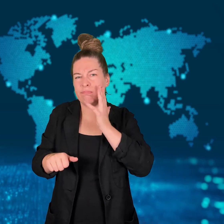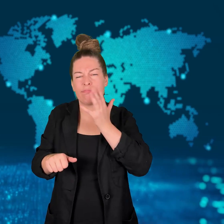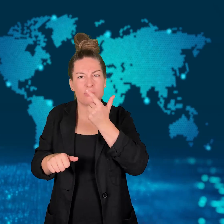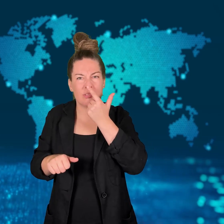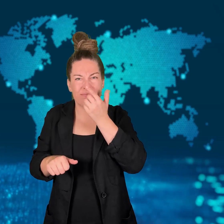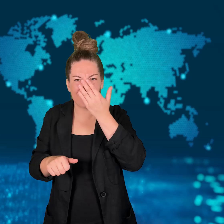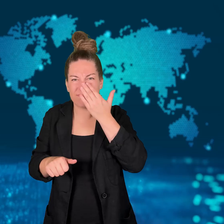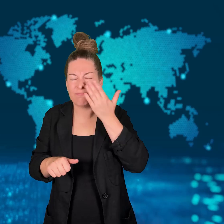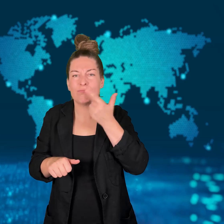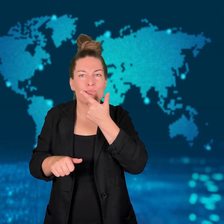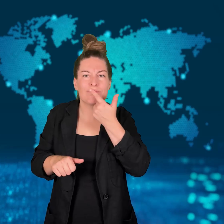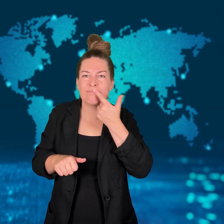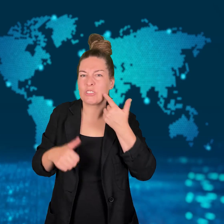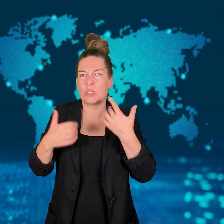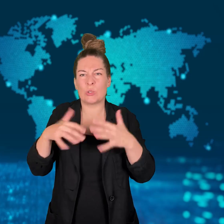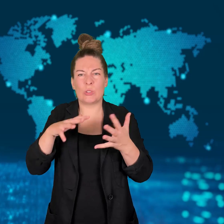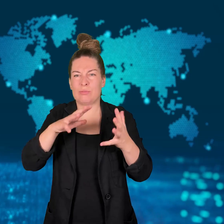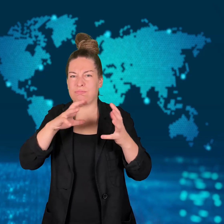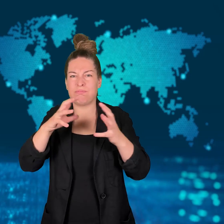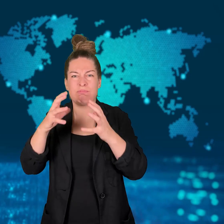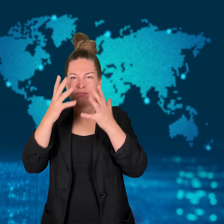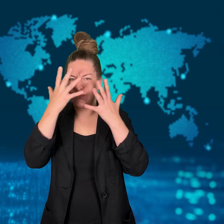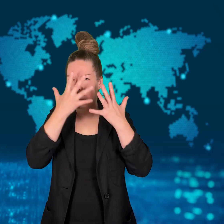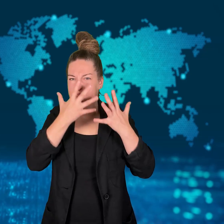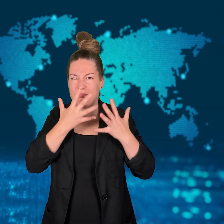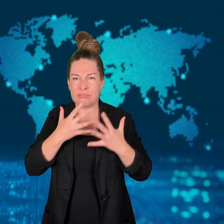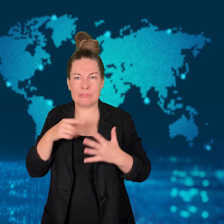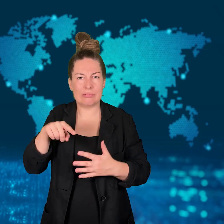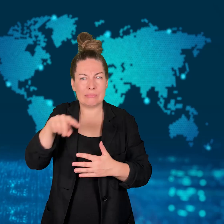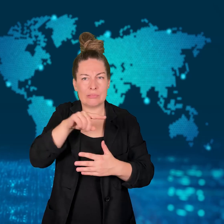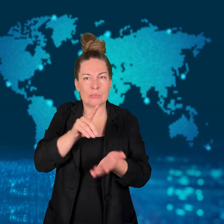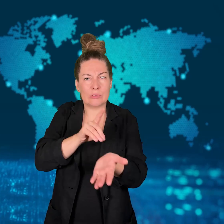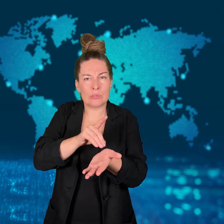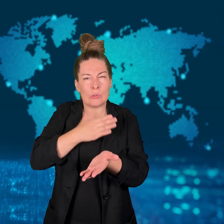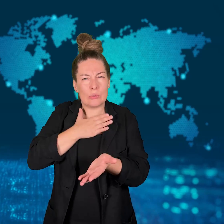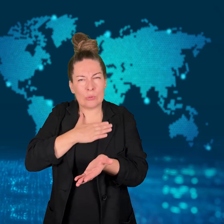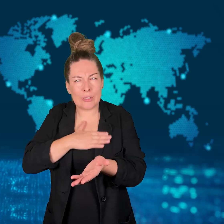injuries including missing his nose and lips.